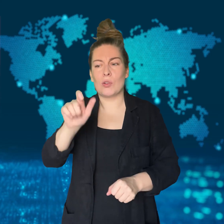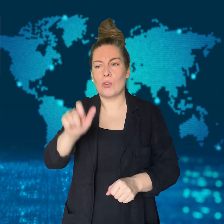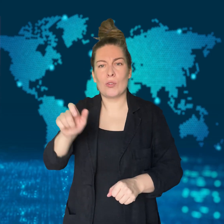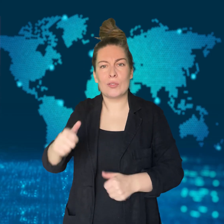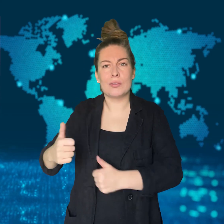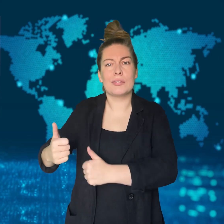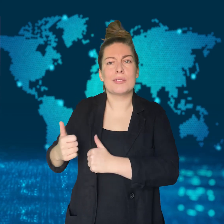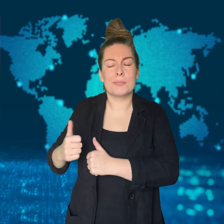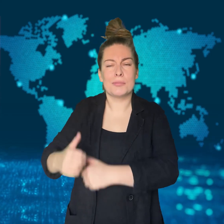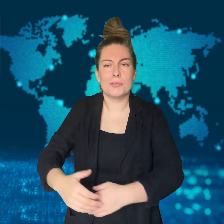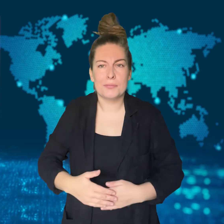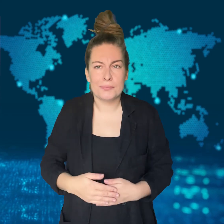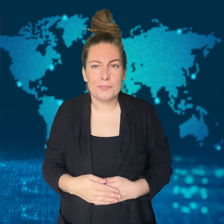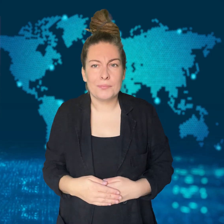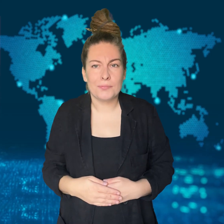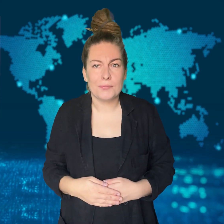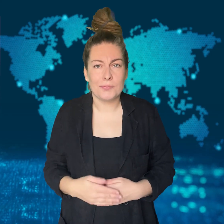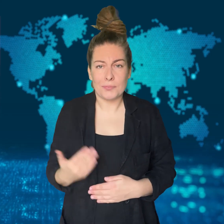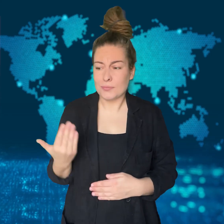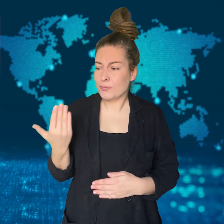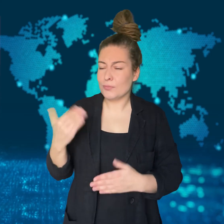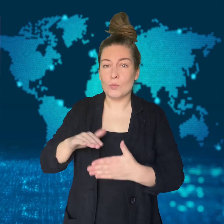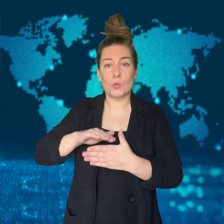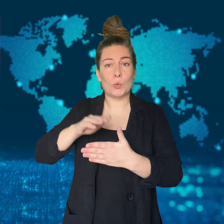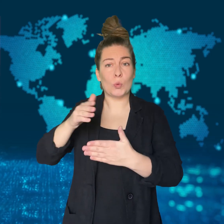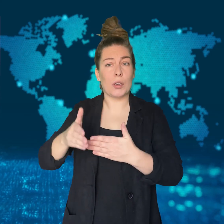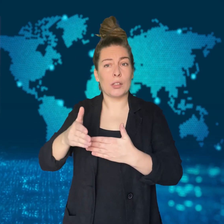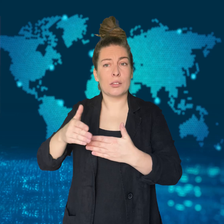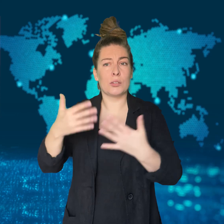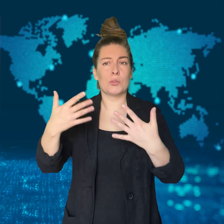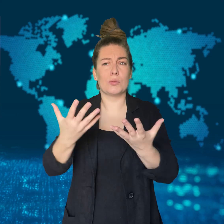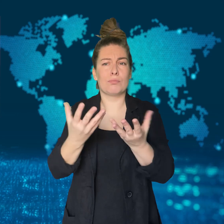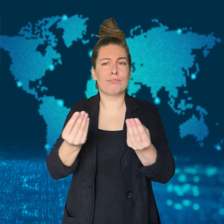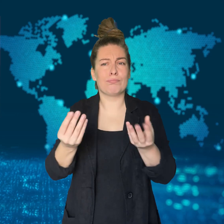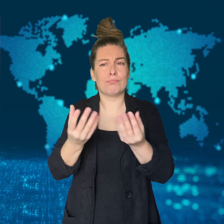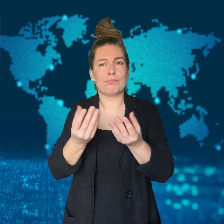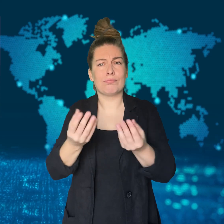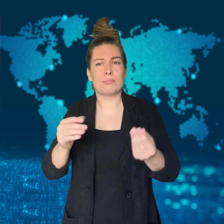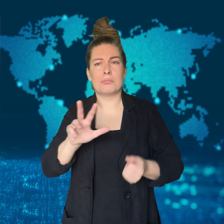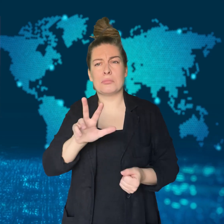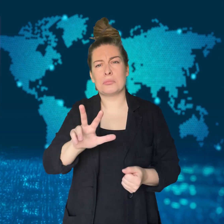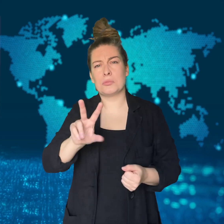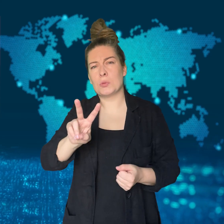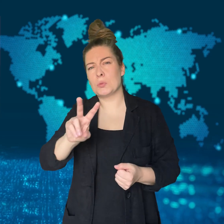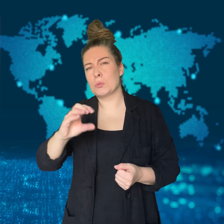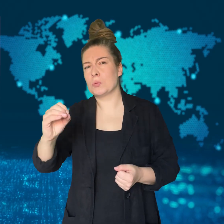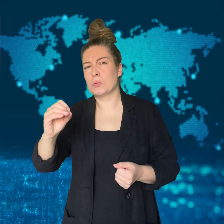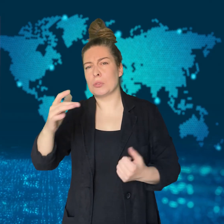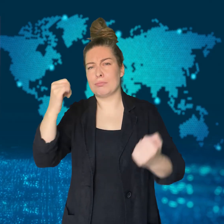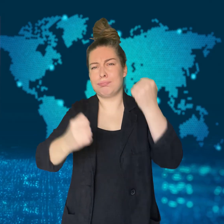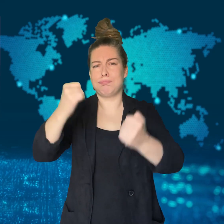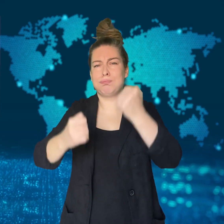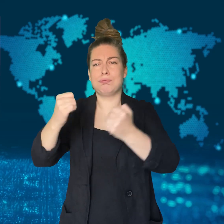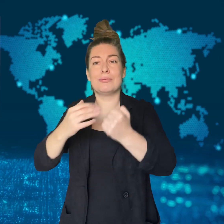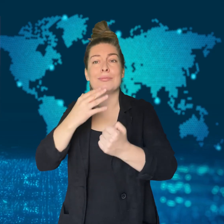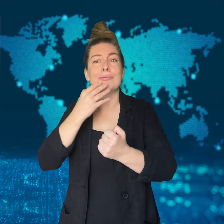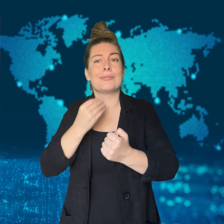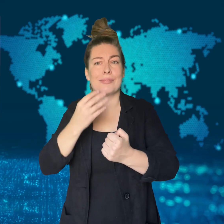Hezbollah over Yom Kippur weekend,